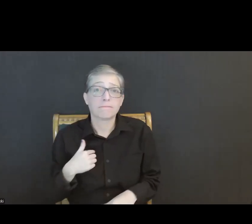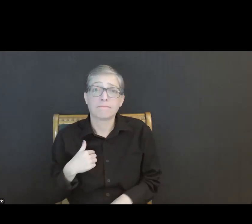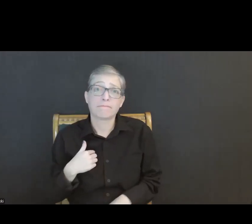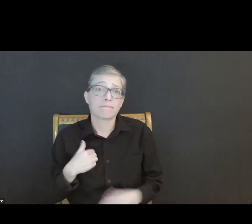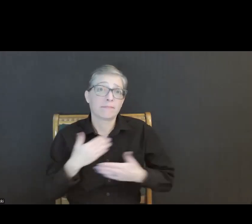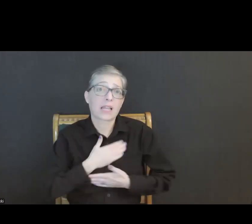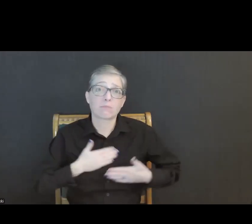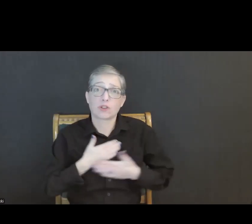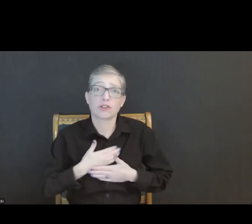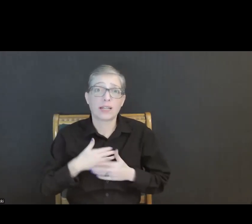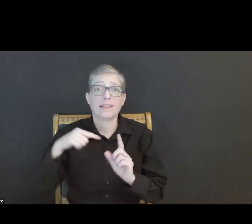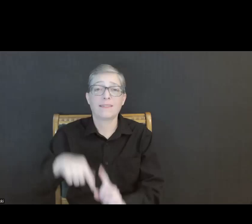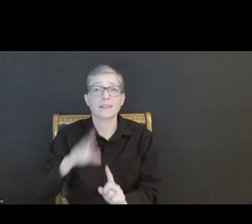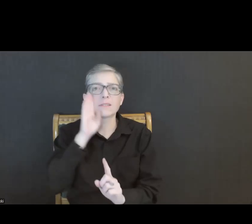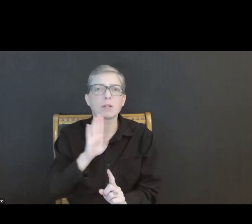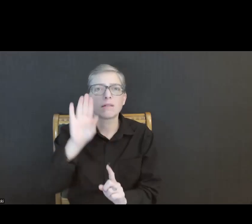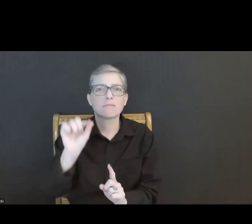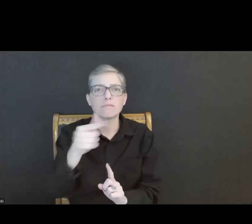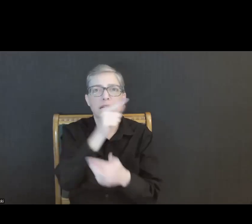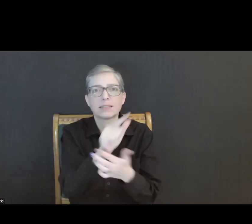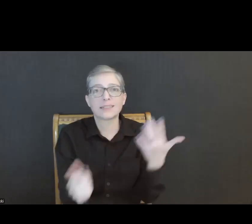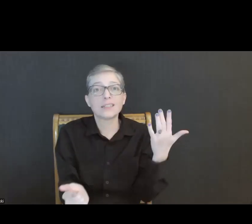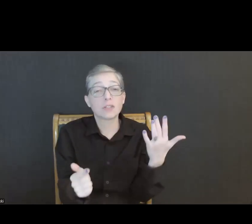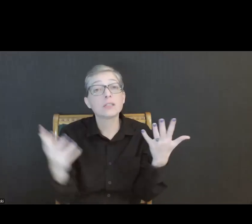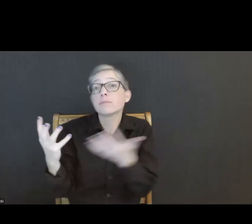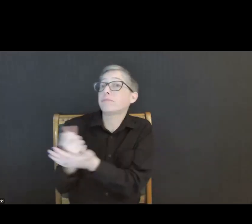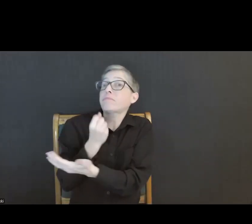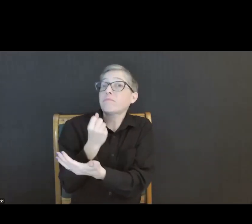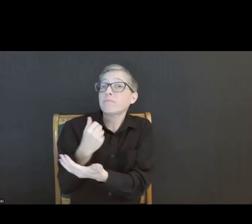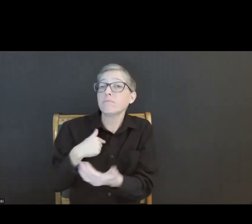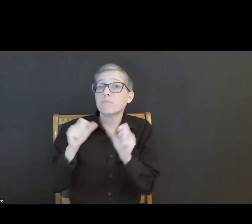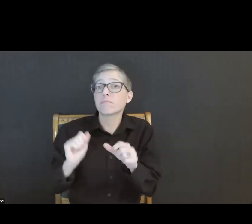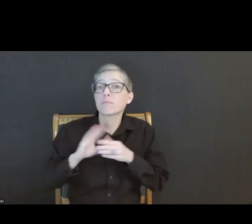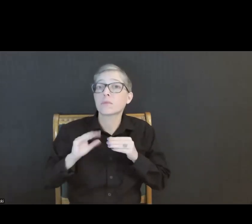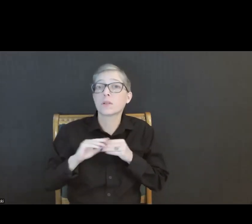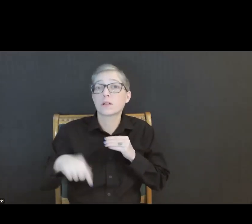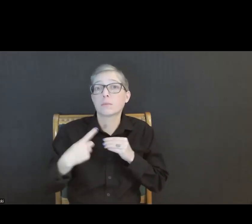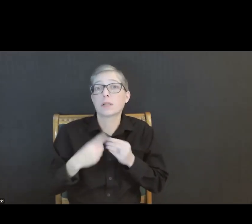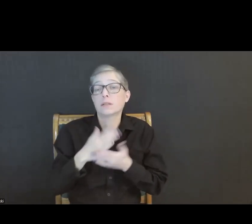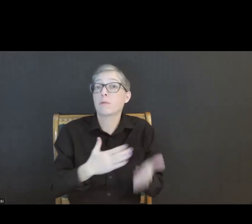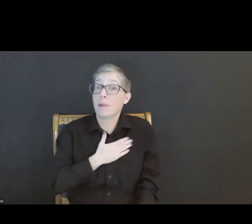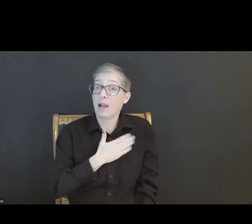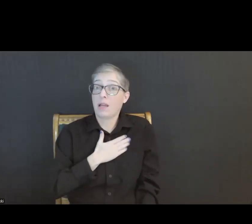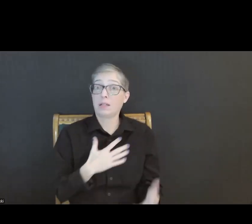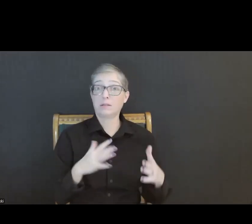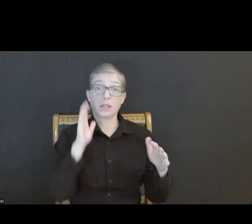opportunity to to speak to some of the challenges that I know I faced as a clinician I have been in